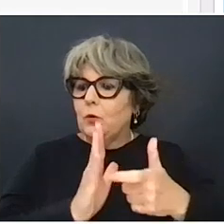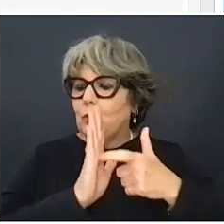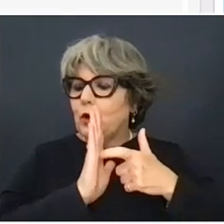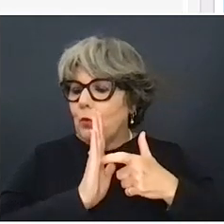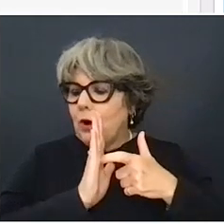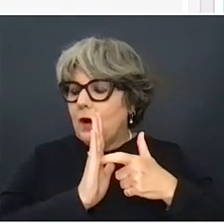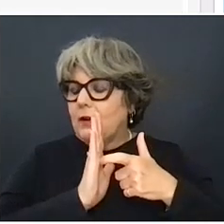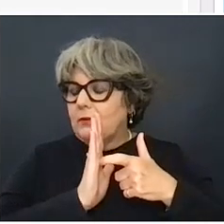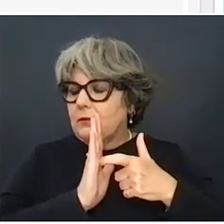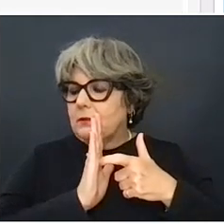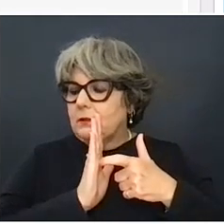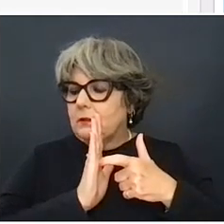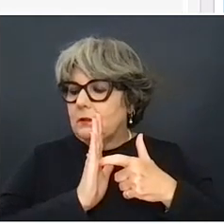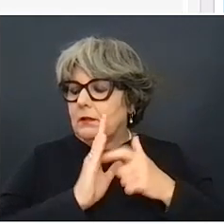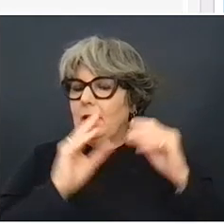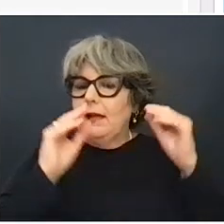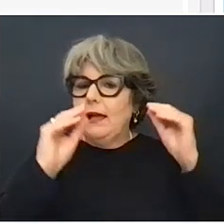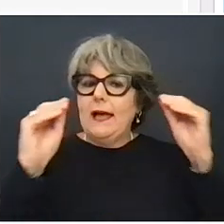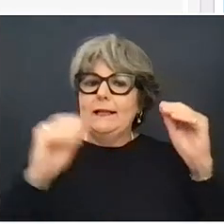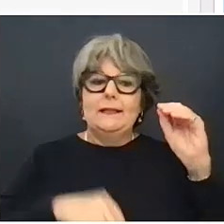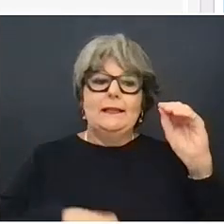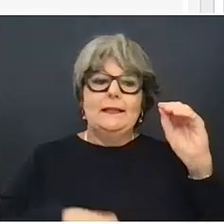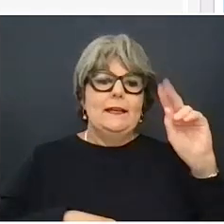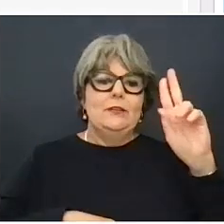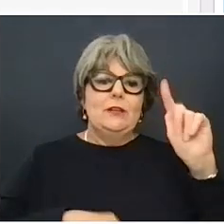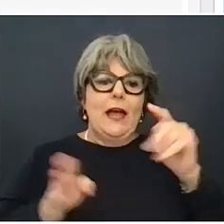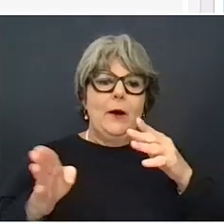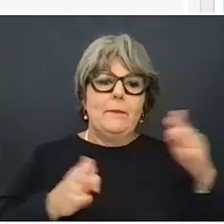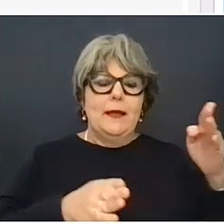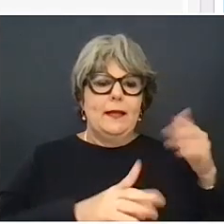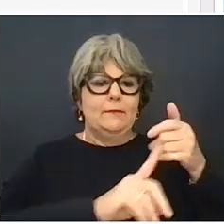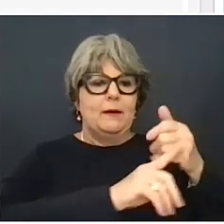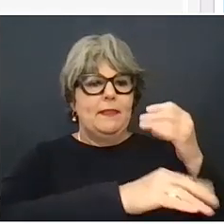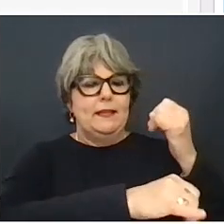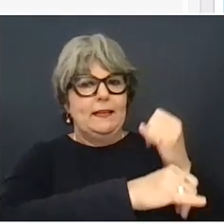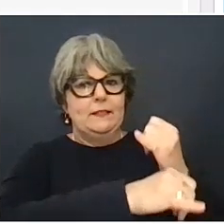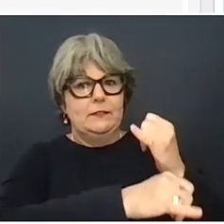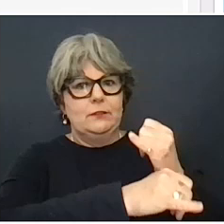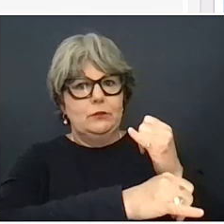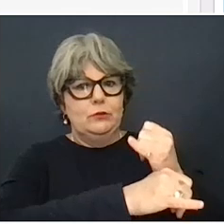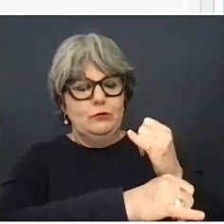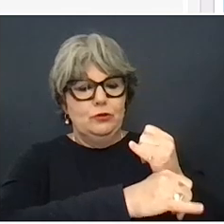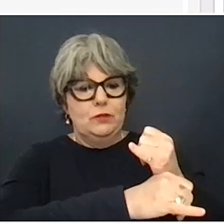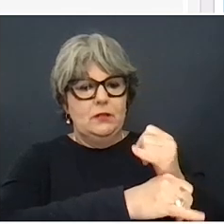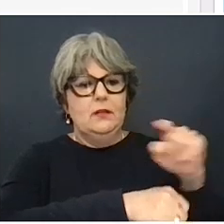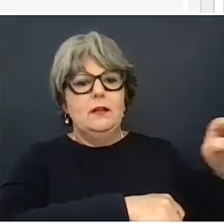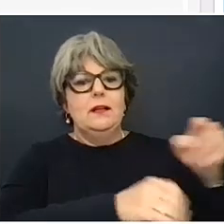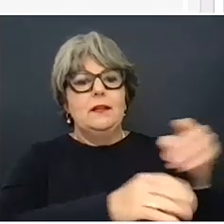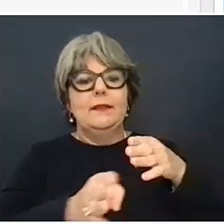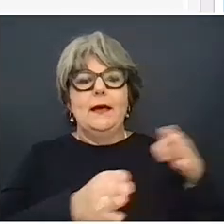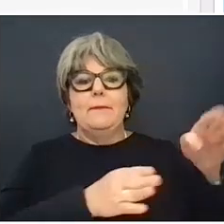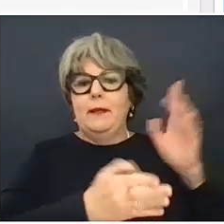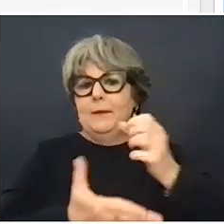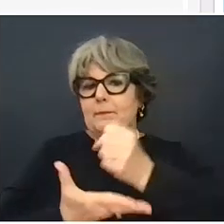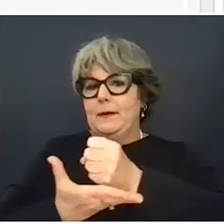out plan by the institution, and then that plan must be approved by the accrediting